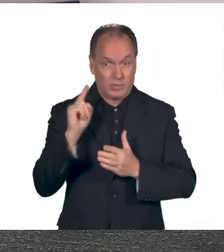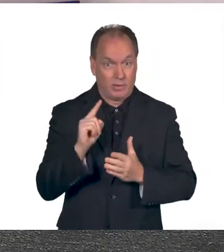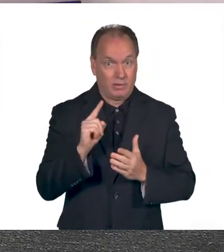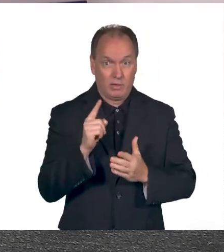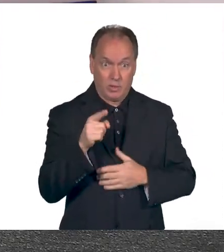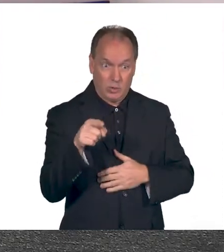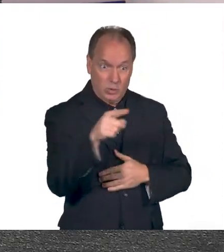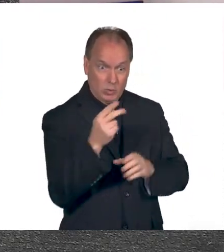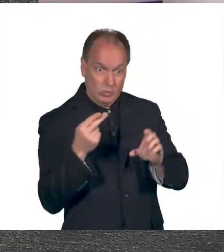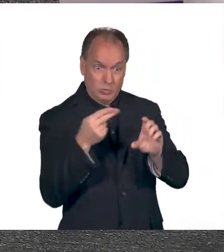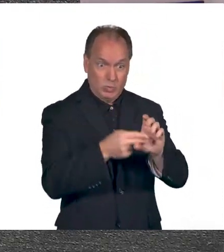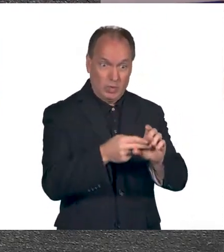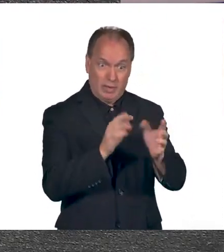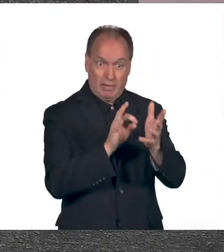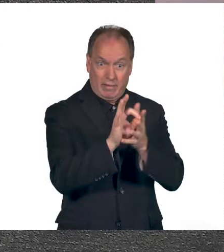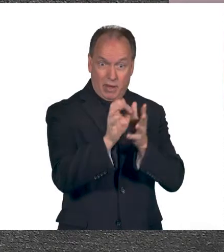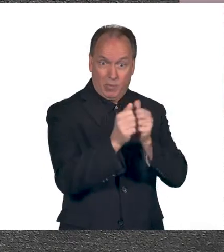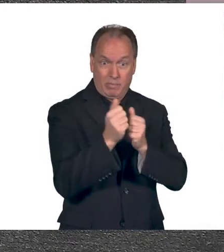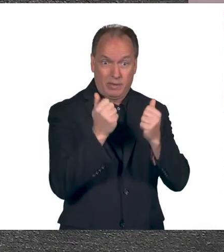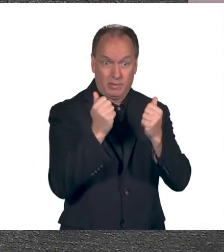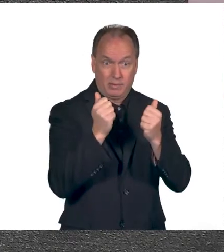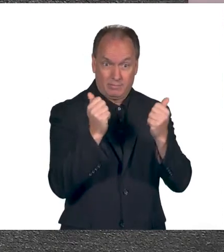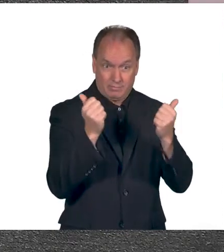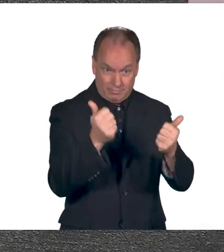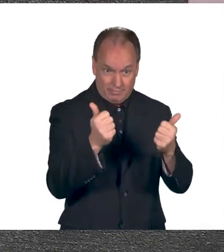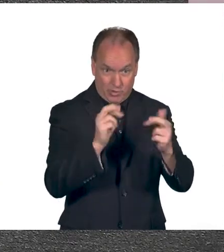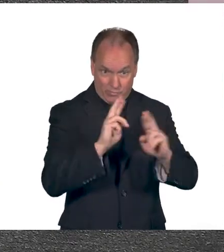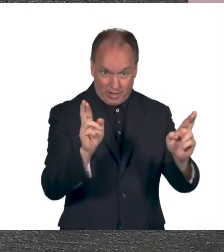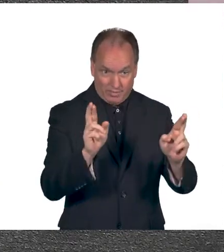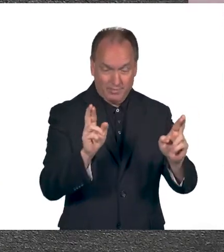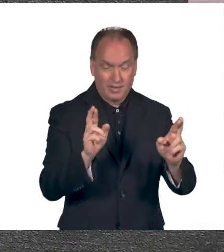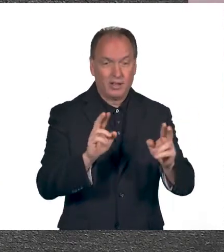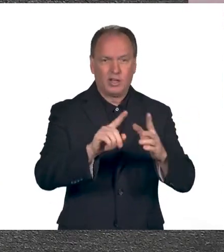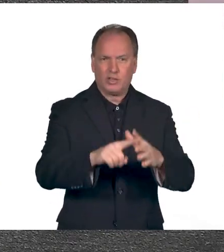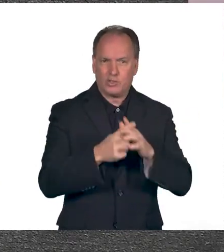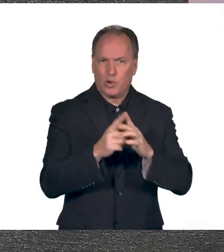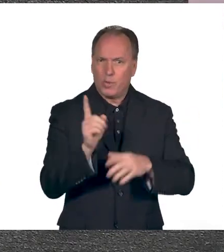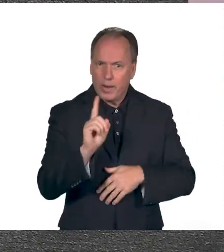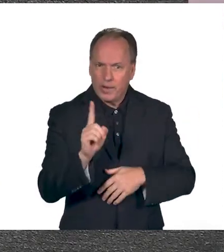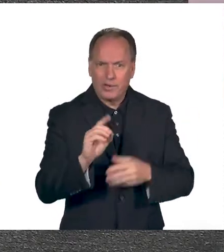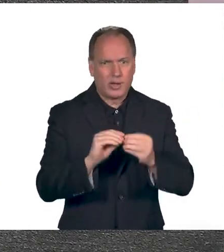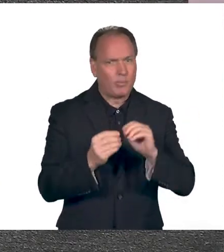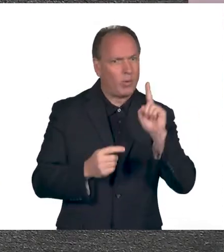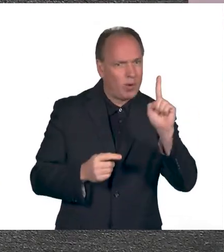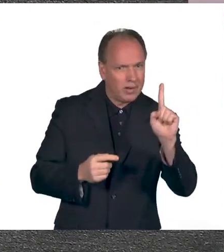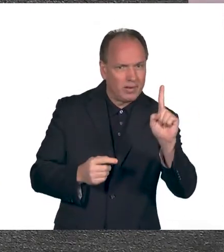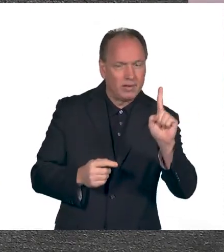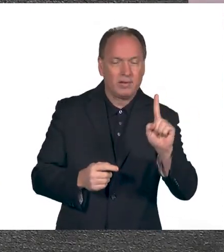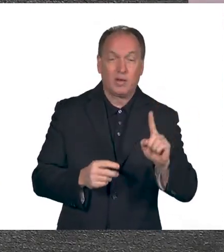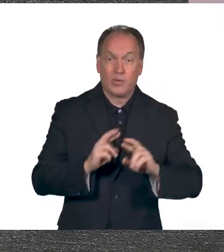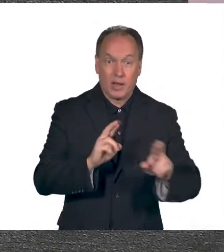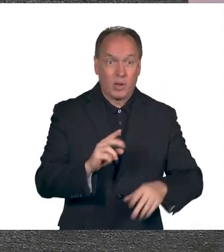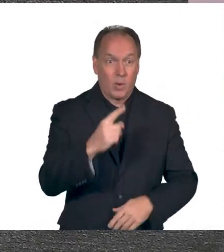can you count along with me? Okay here we go. We always start at number one when we count. Ready? Here we go.